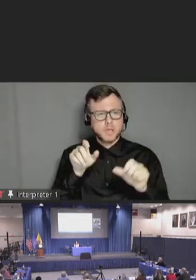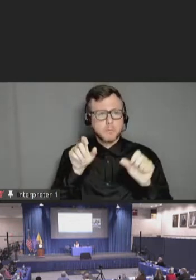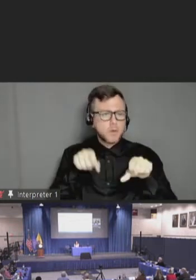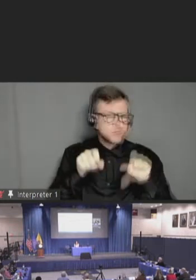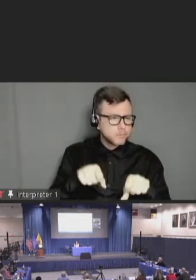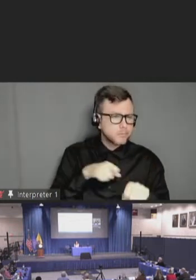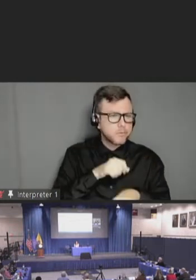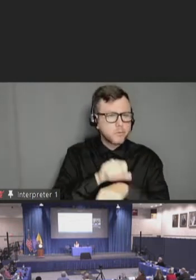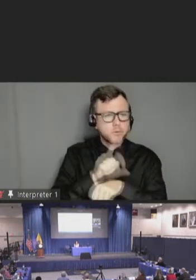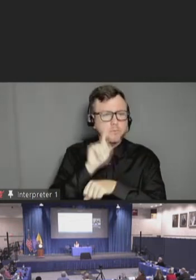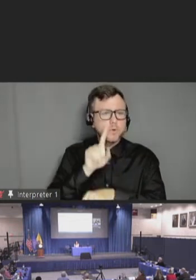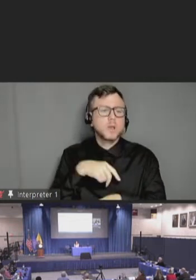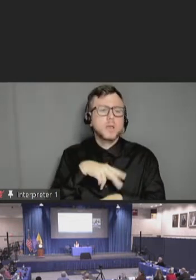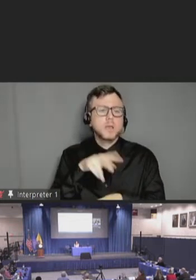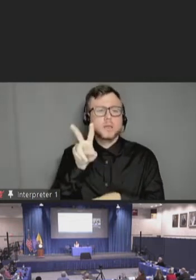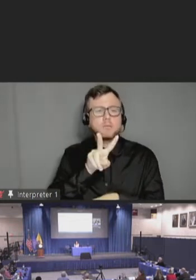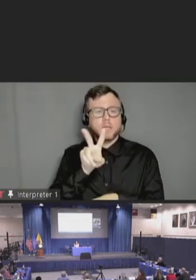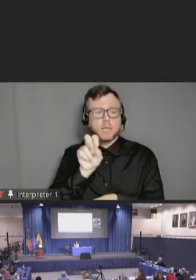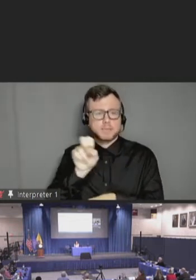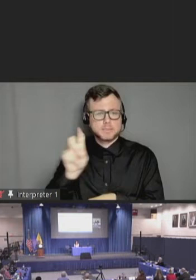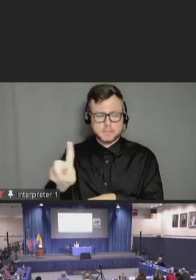the Vaccine Safety Datalink, or VSD.